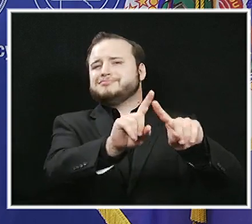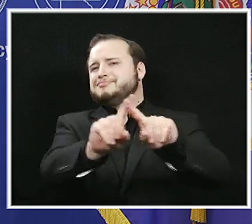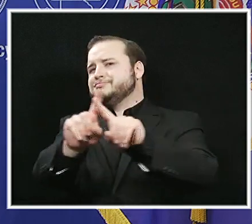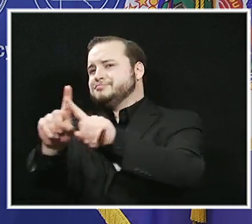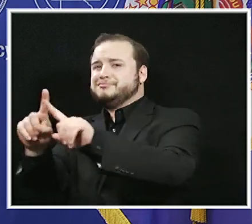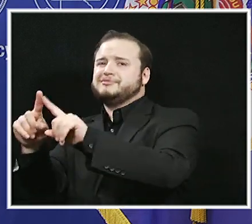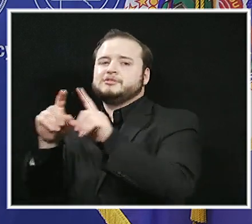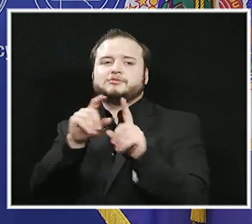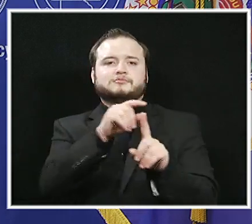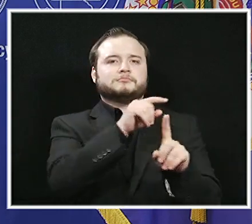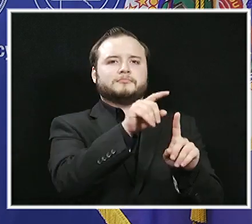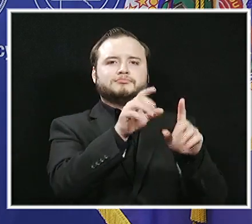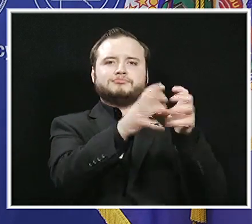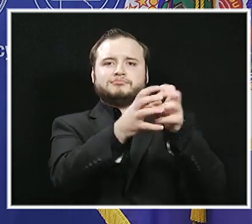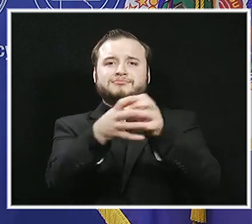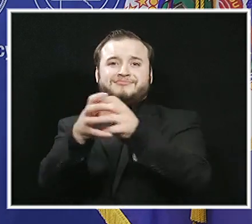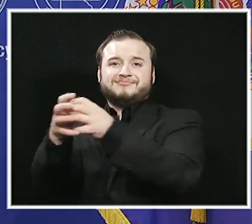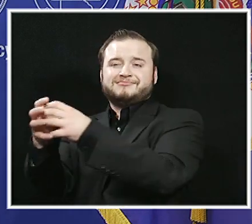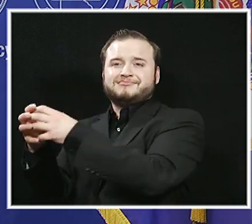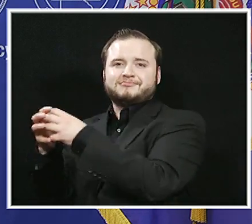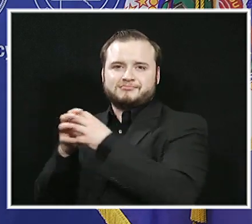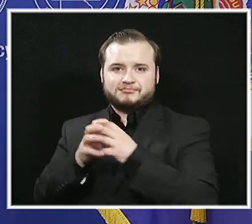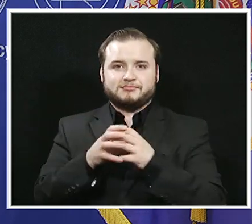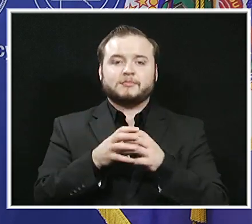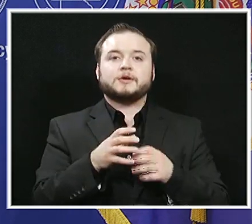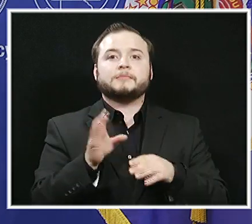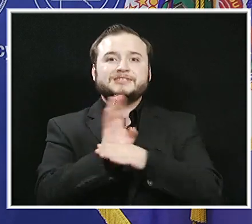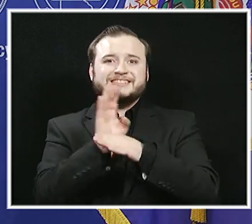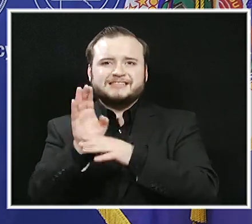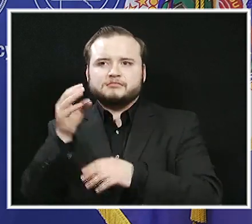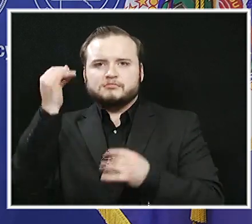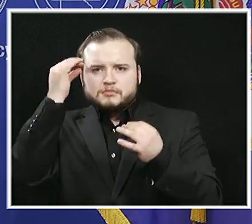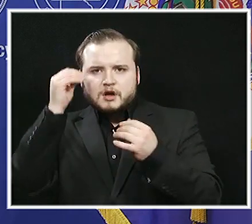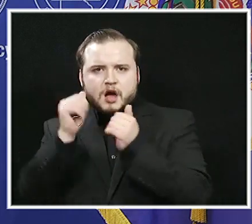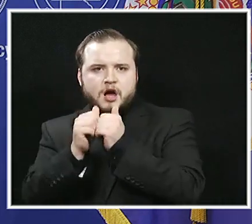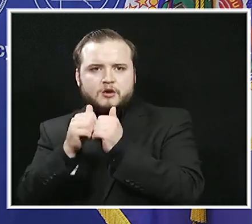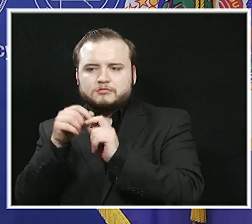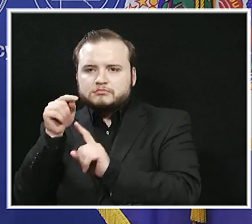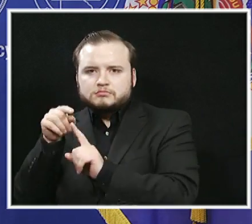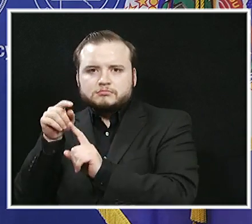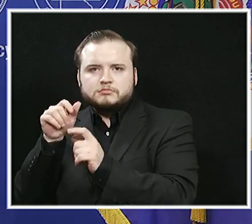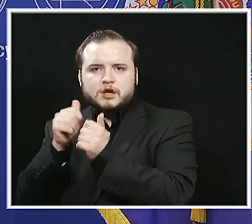governments, places of worship, and many, many more. I think as we get into these phases of what types of businesses need to be thinking about different types of